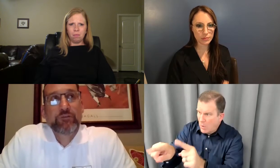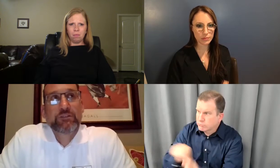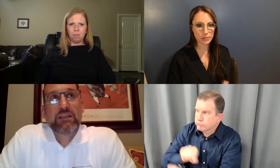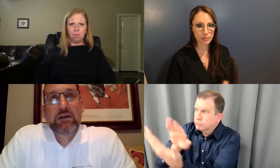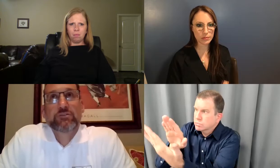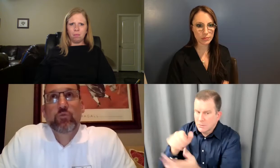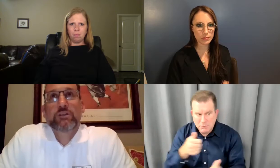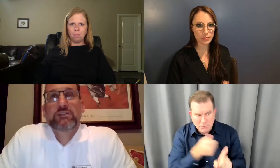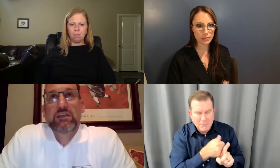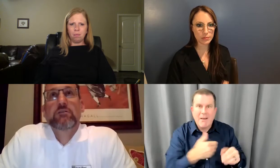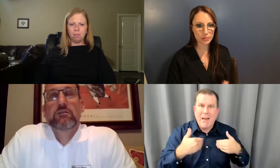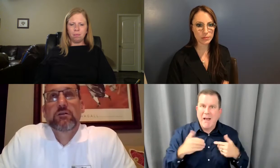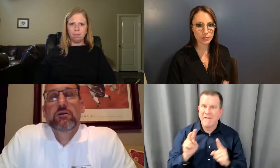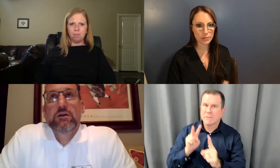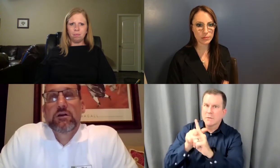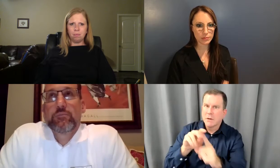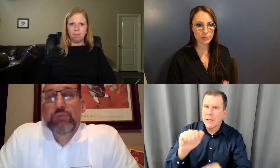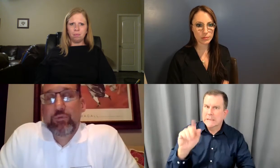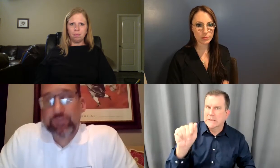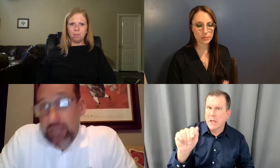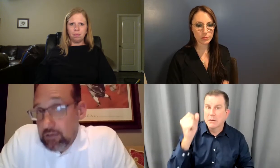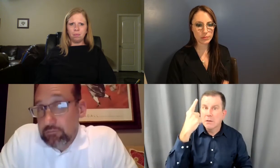If the city council wants to hear people speak,